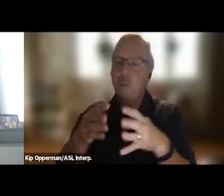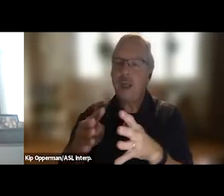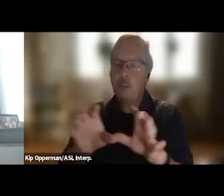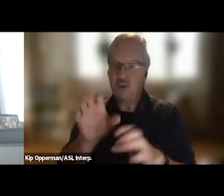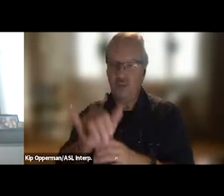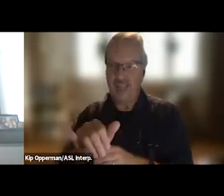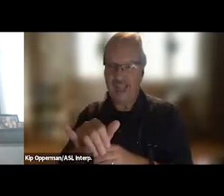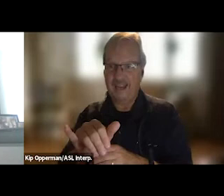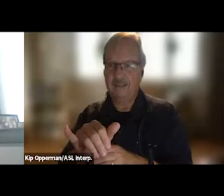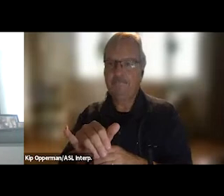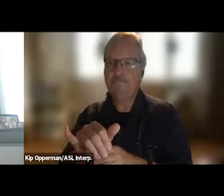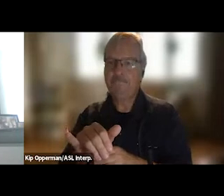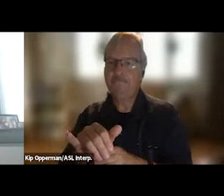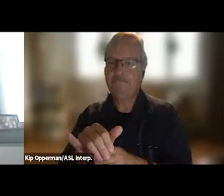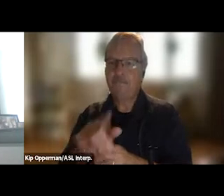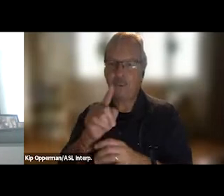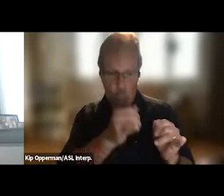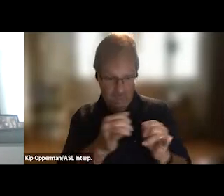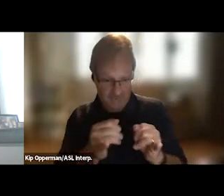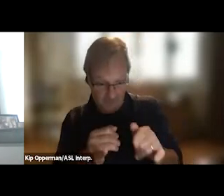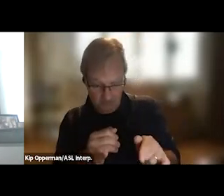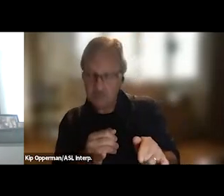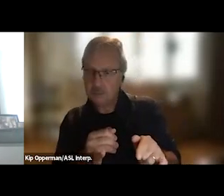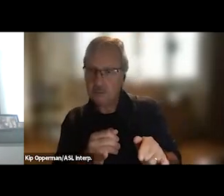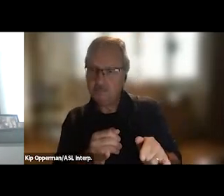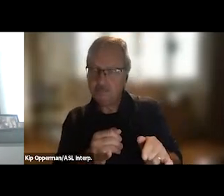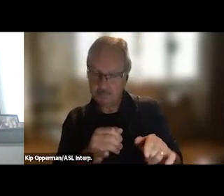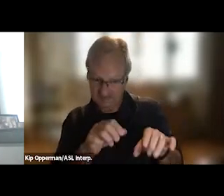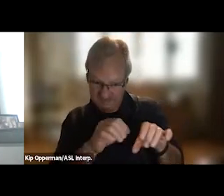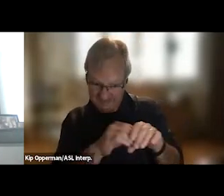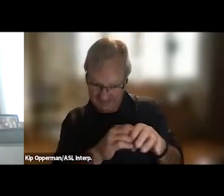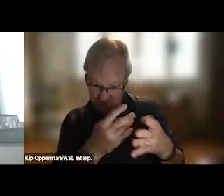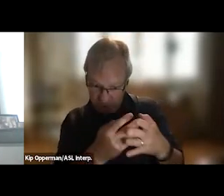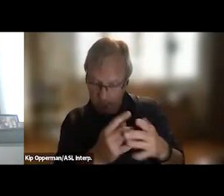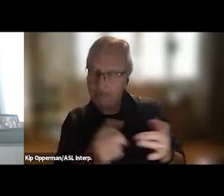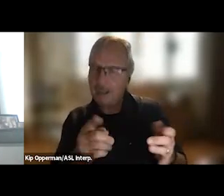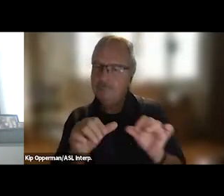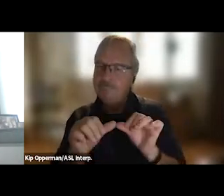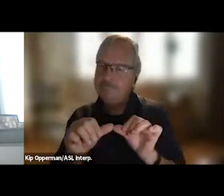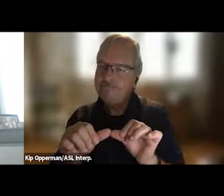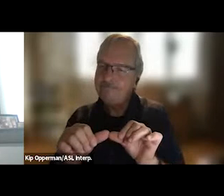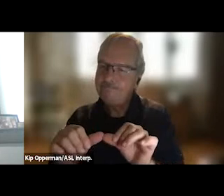not only for the individuals while they're incarcerated, but to ensure stability and longevity and effectiveness over time.